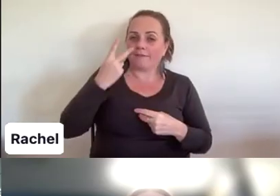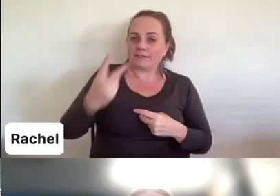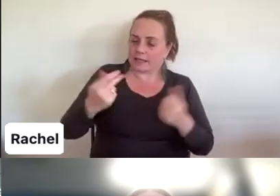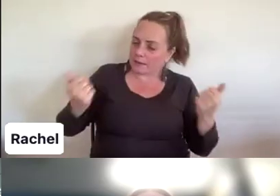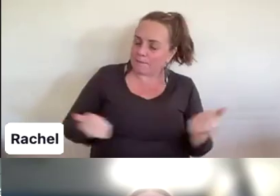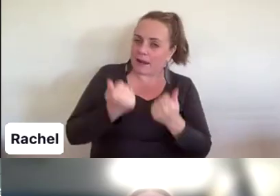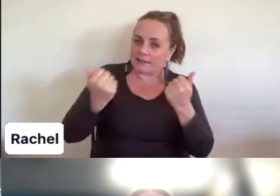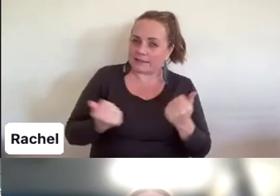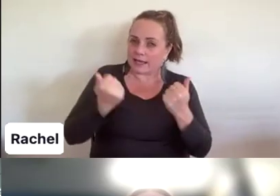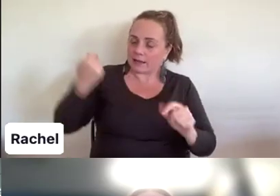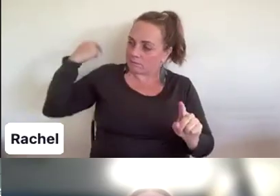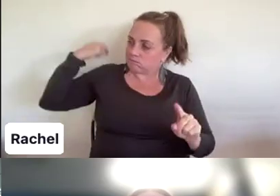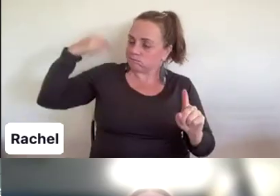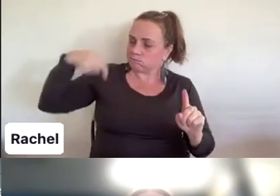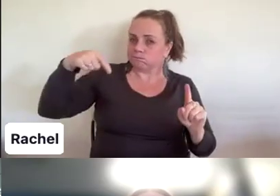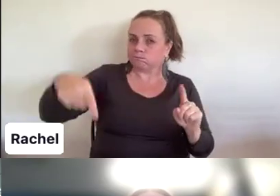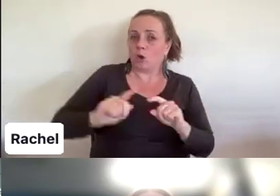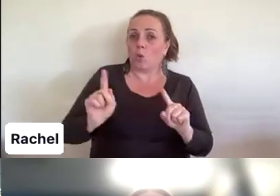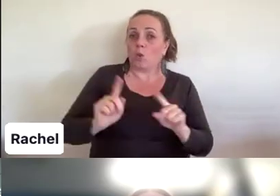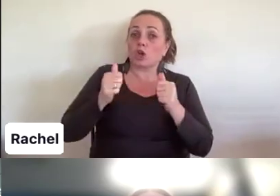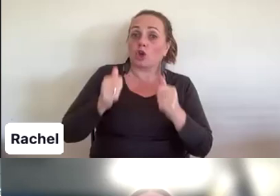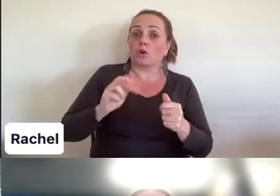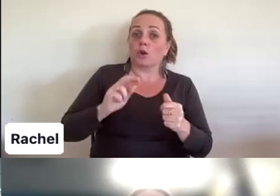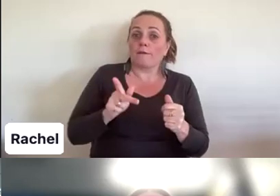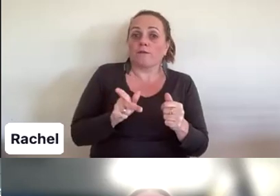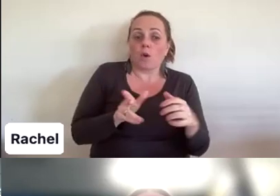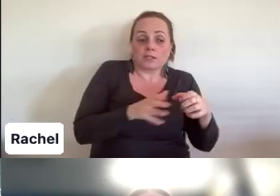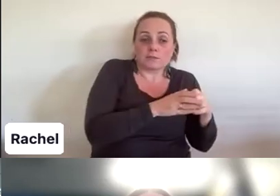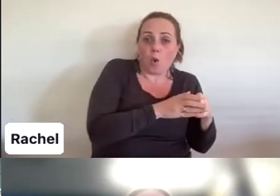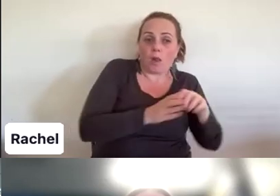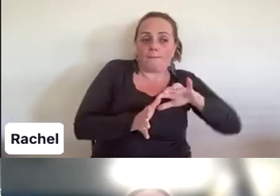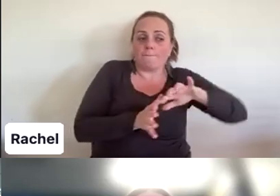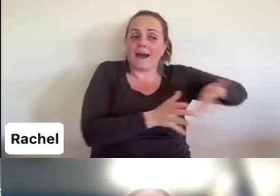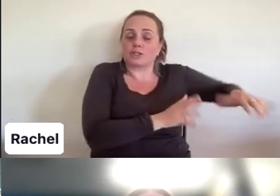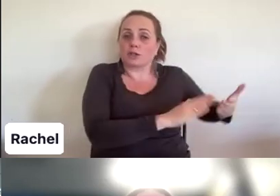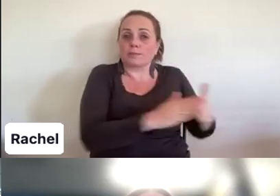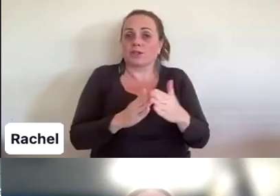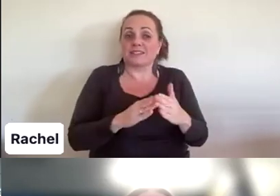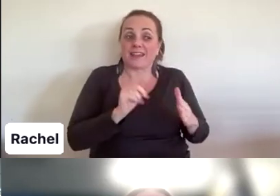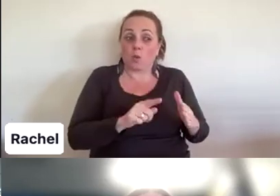innovations is that what is good for marginalised communities is often good for everyone. To borrow